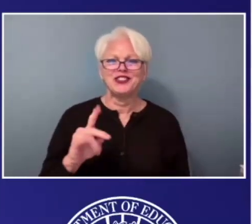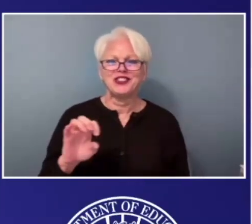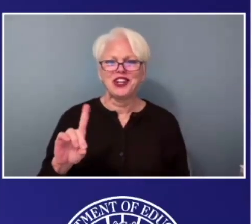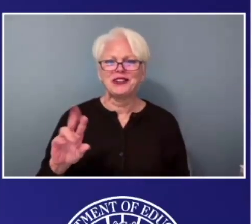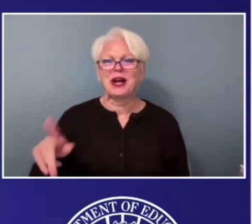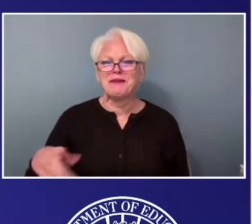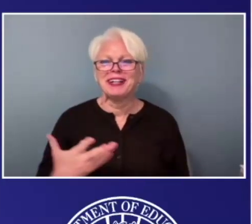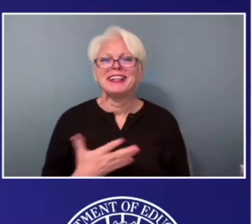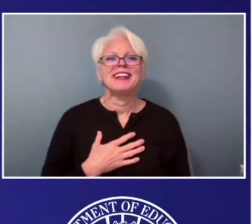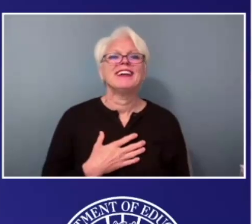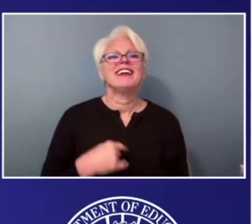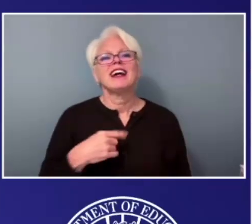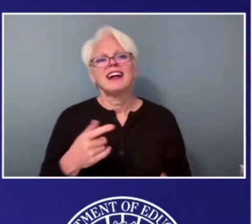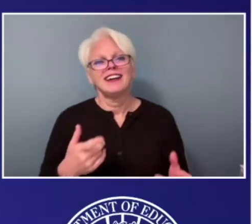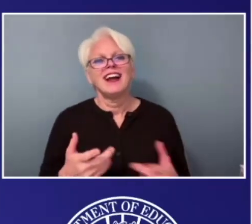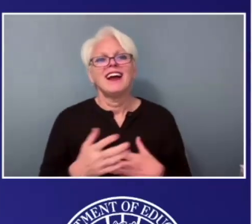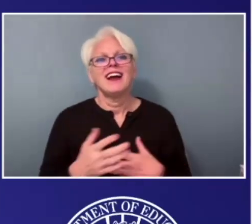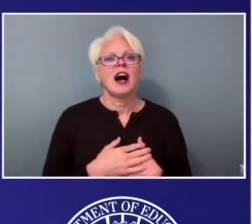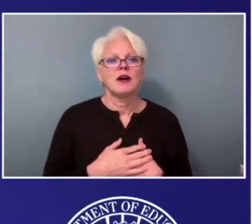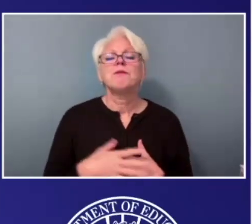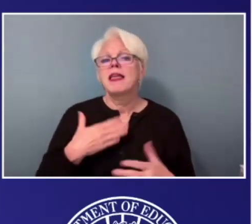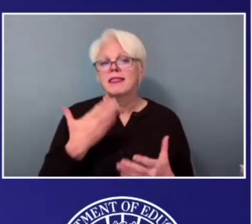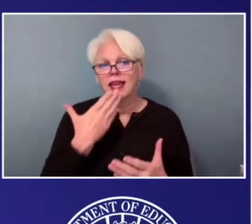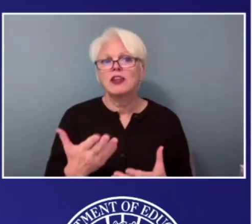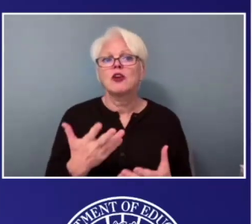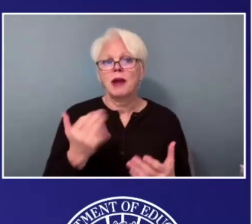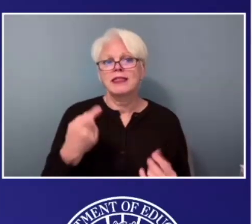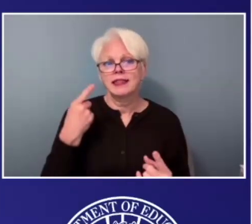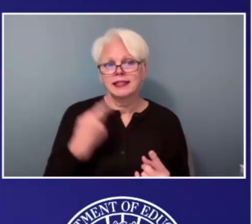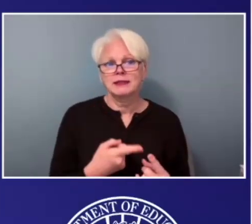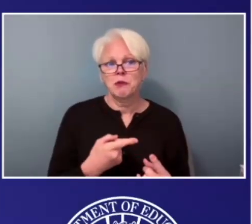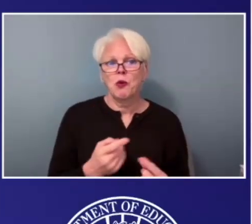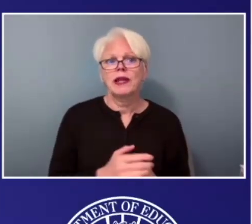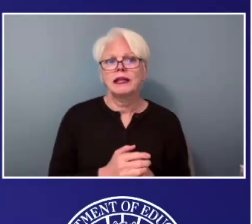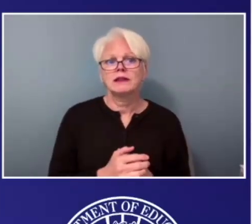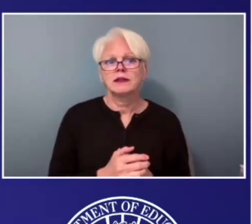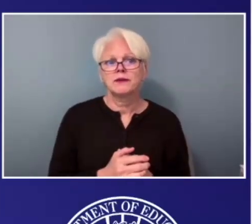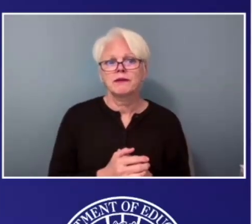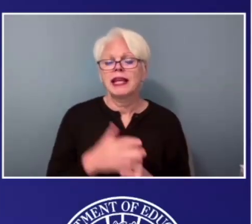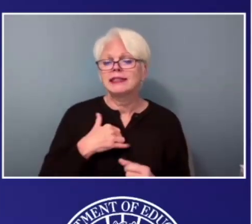but again, thank you. And at this point, it's my pleasure to